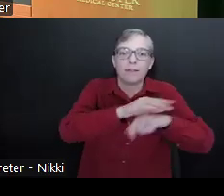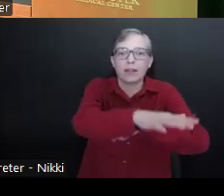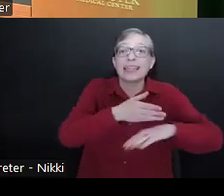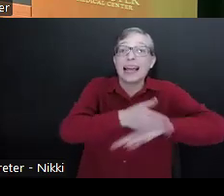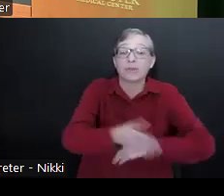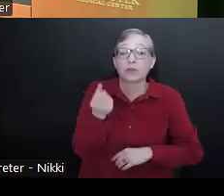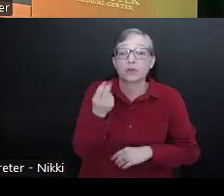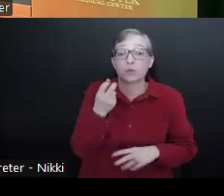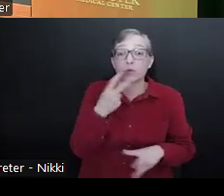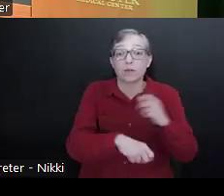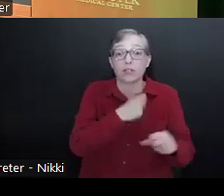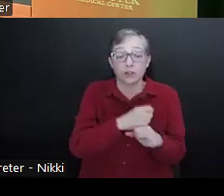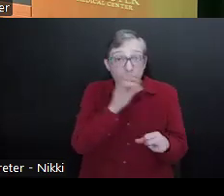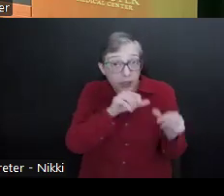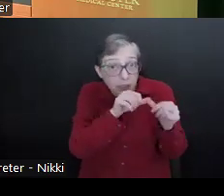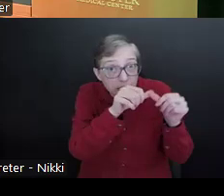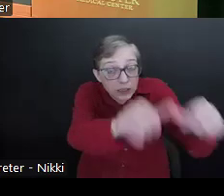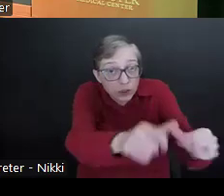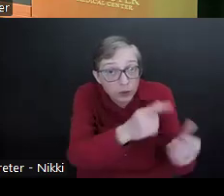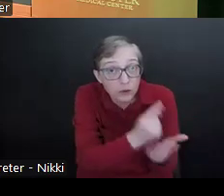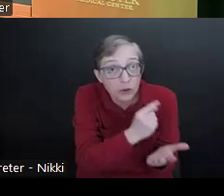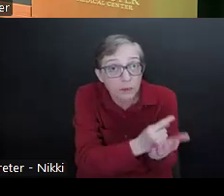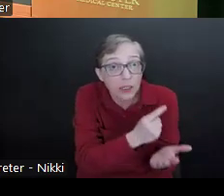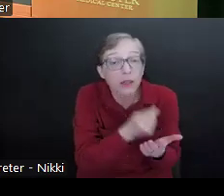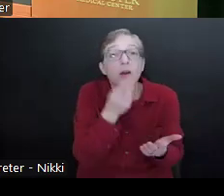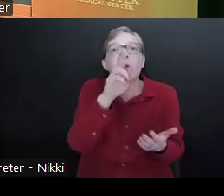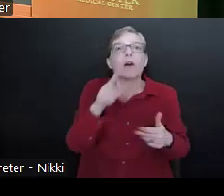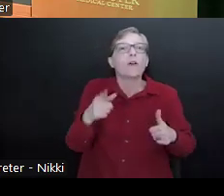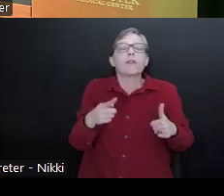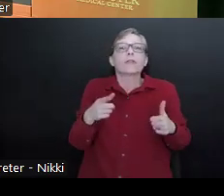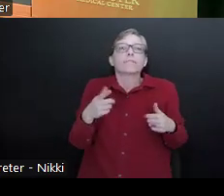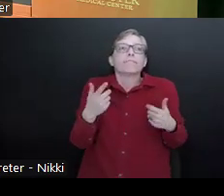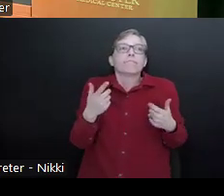with continuous treatment or is it an initial episode of treatment of a finite duration and